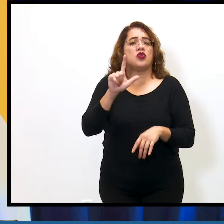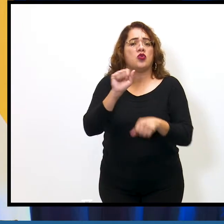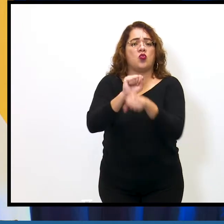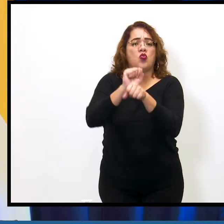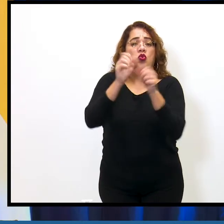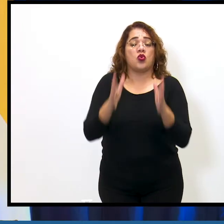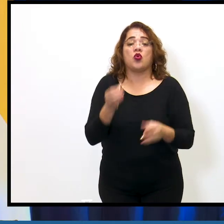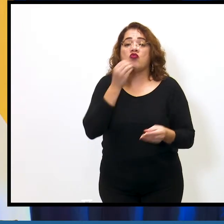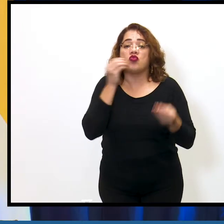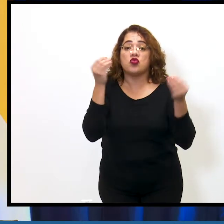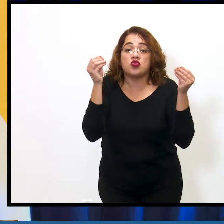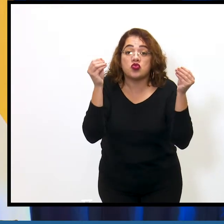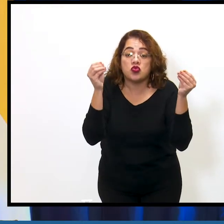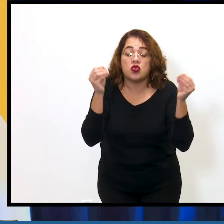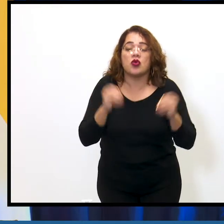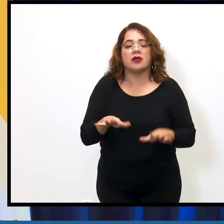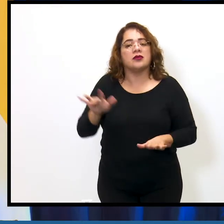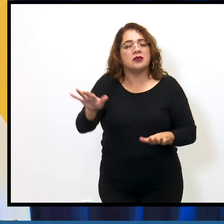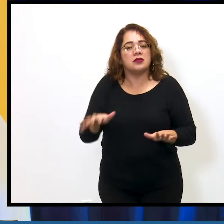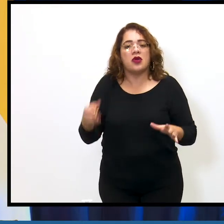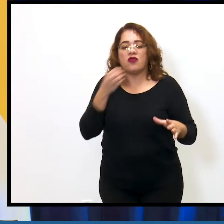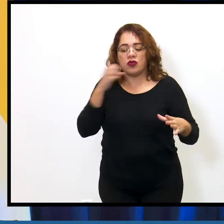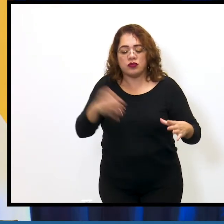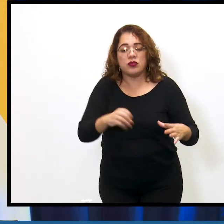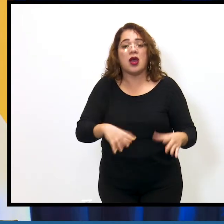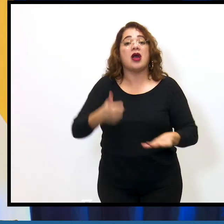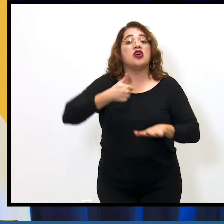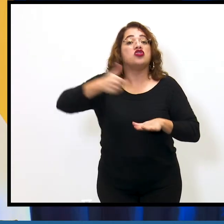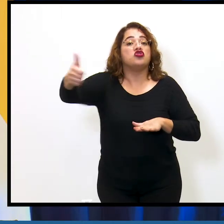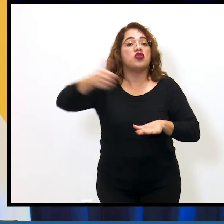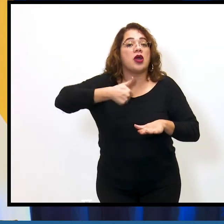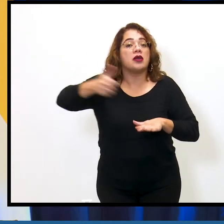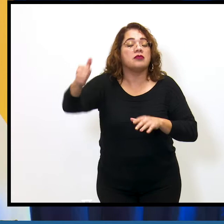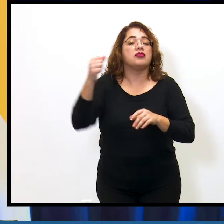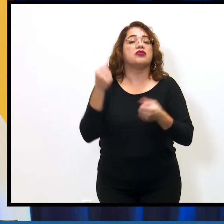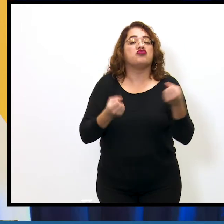It includes our transit operators. It includes folks that are cleaning our streets.